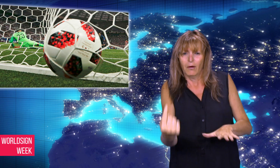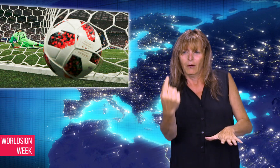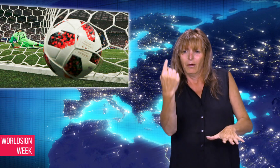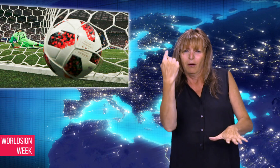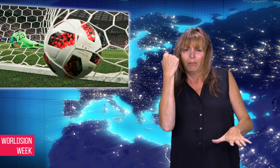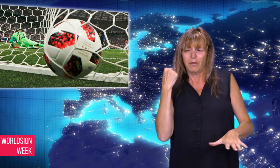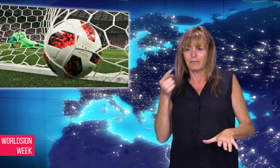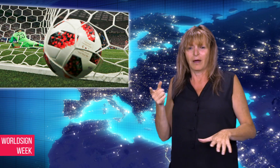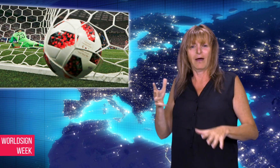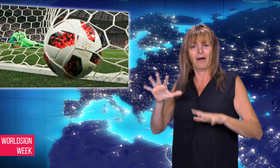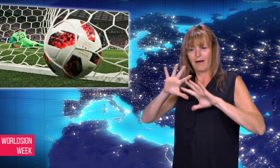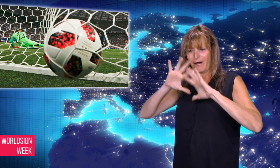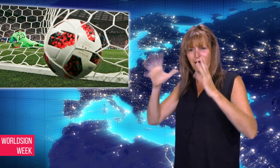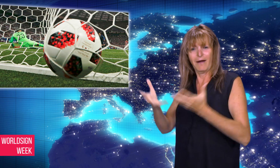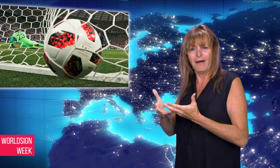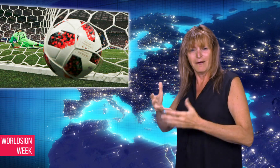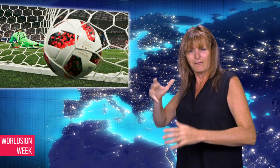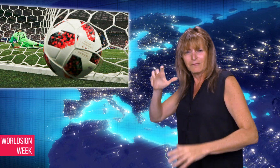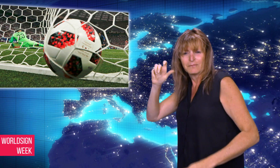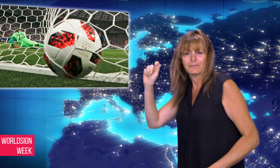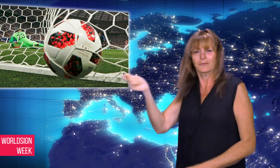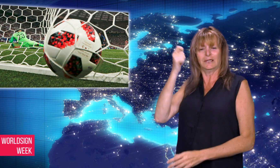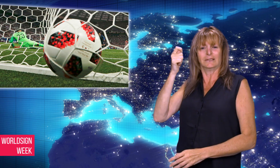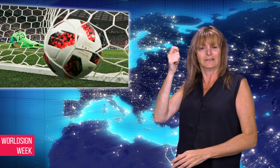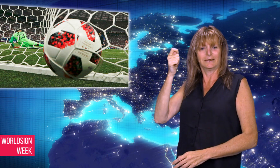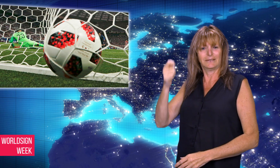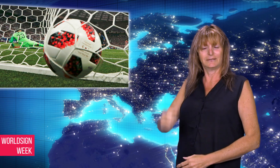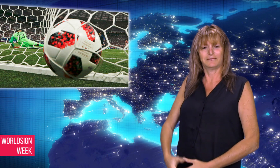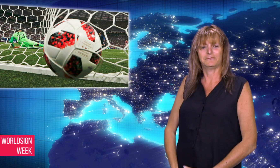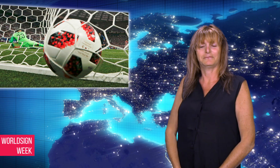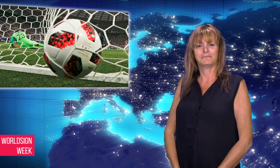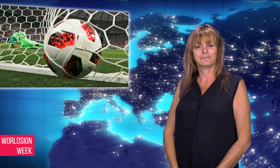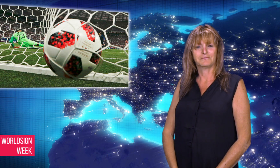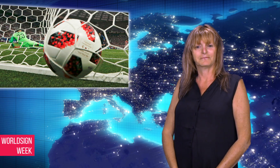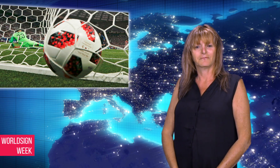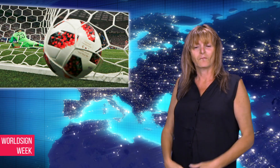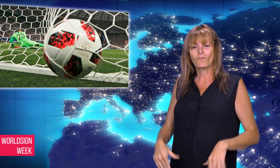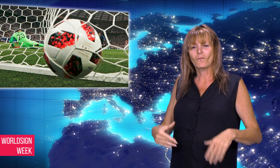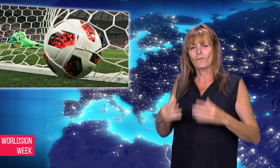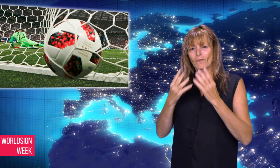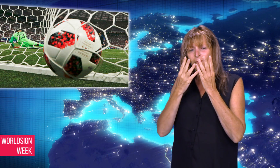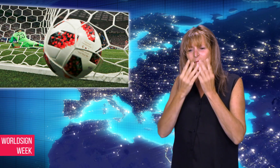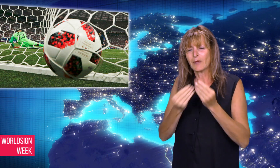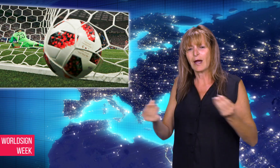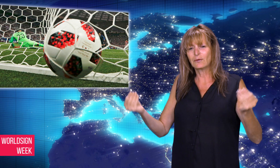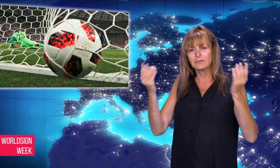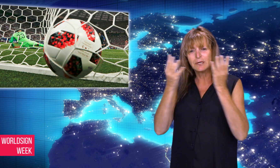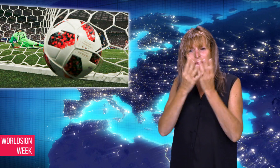they watched the goal on giant screens